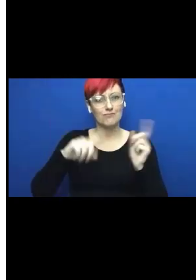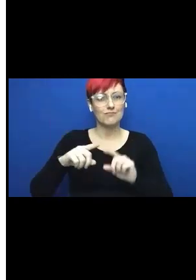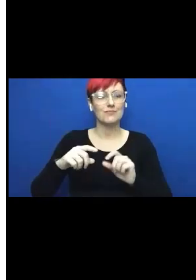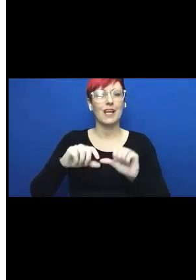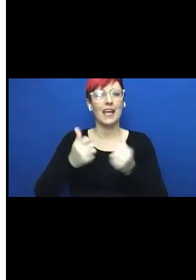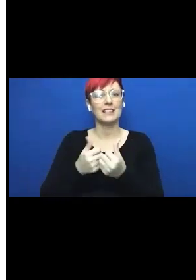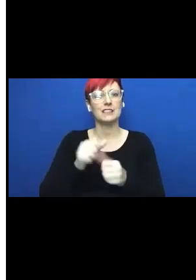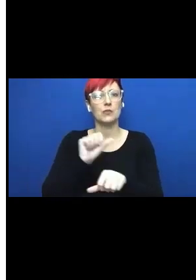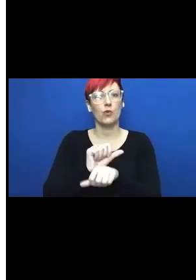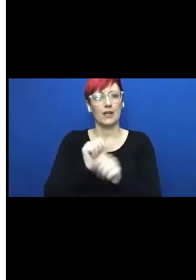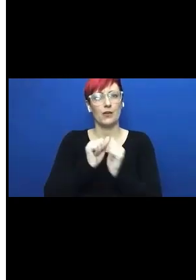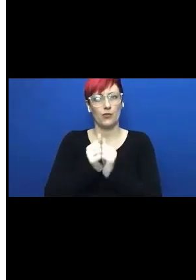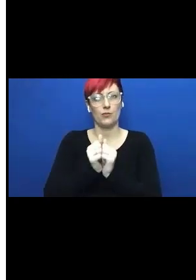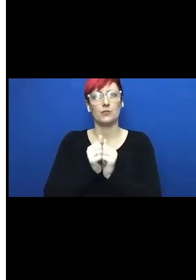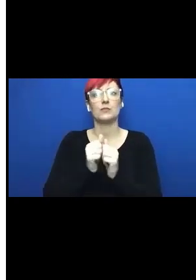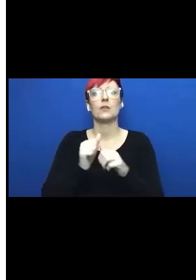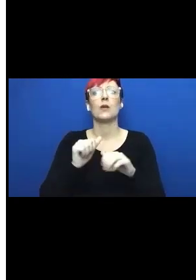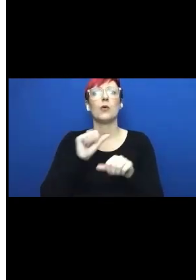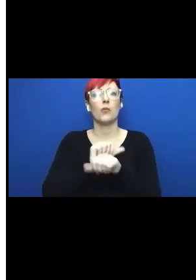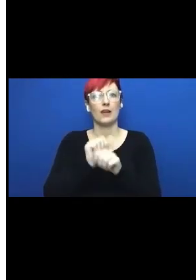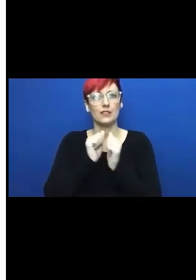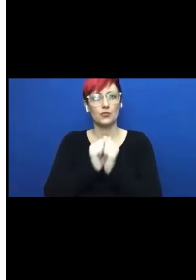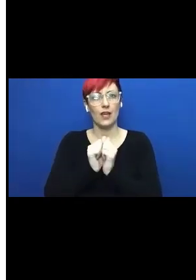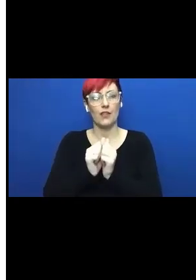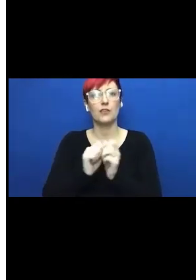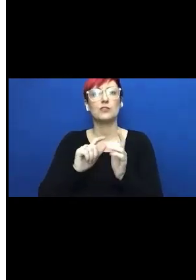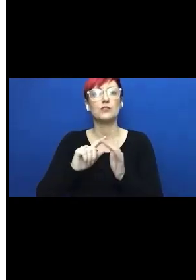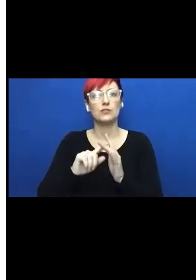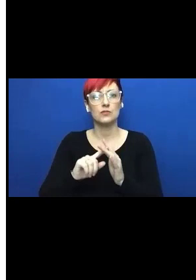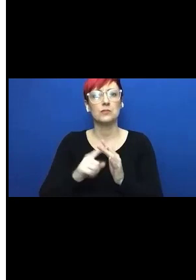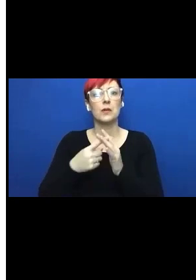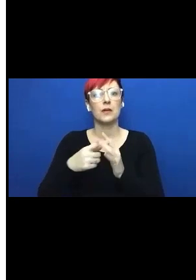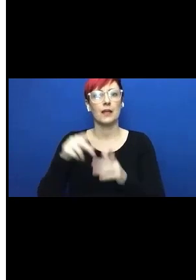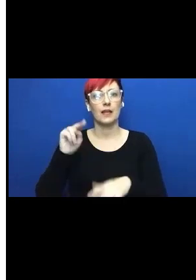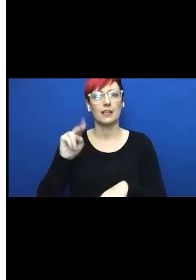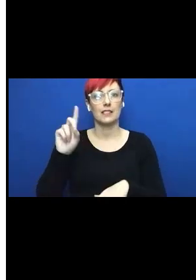where we are working together to implement NDAA-223.